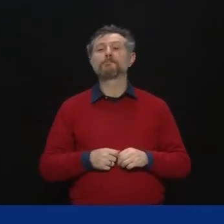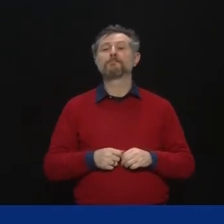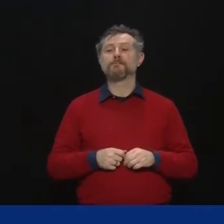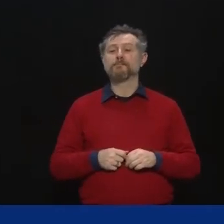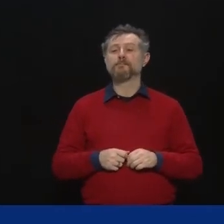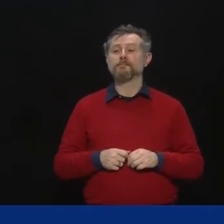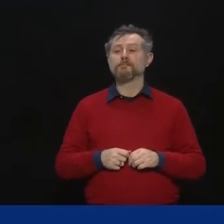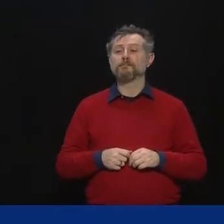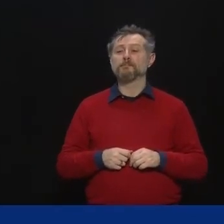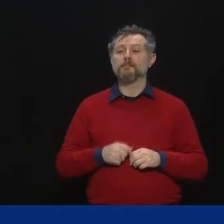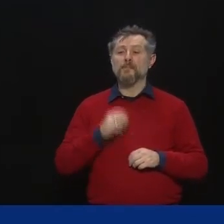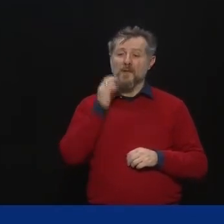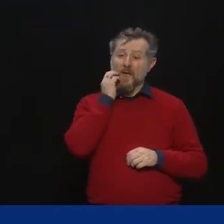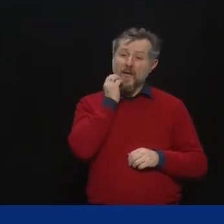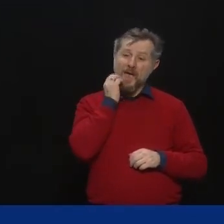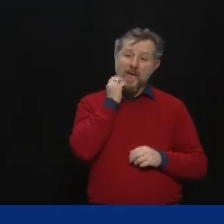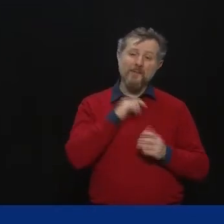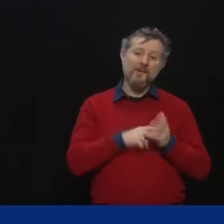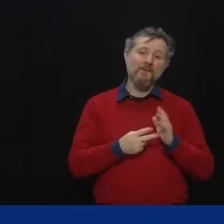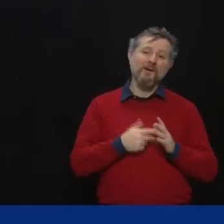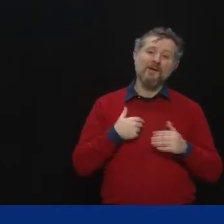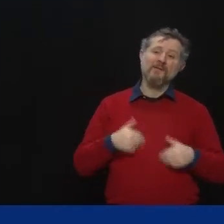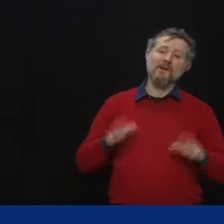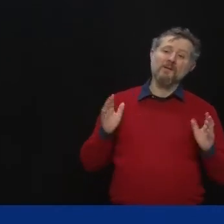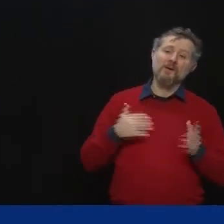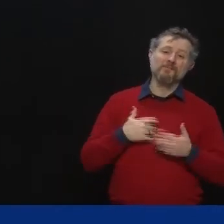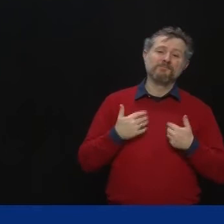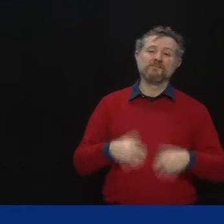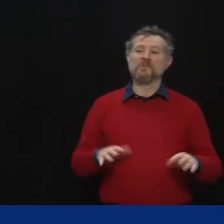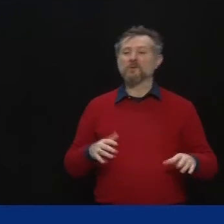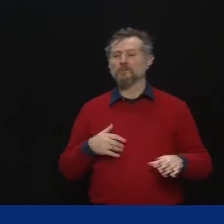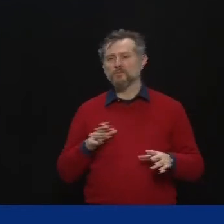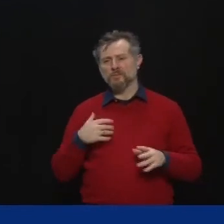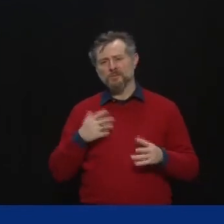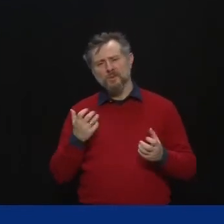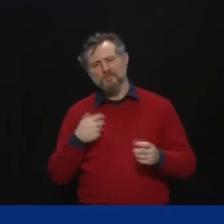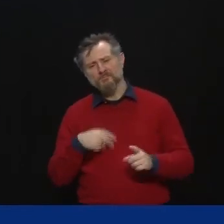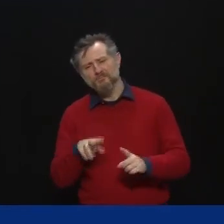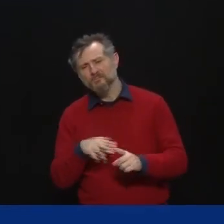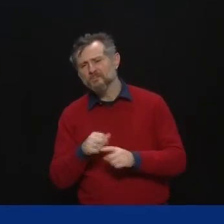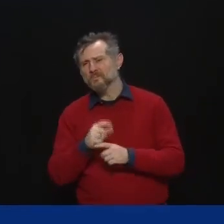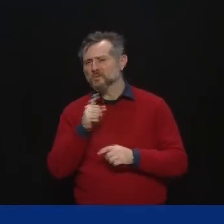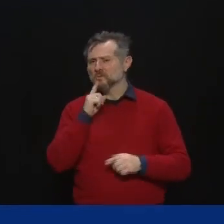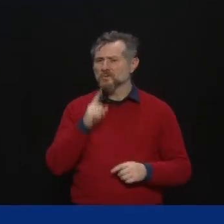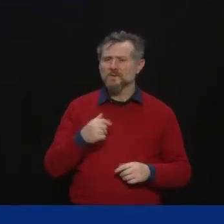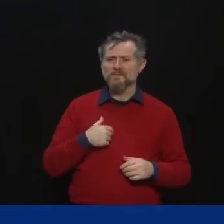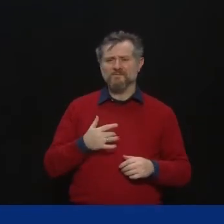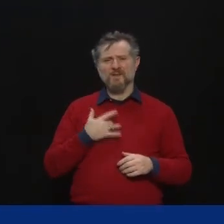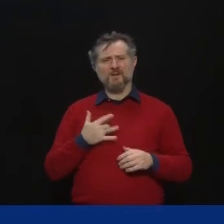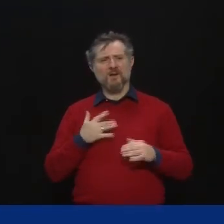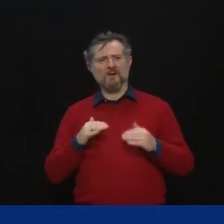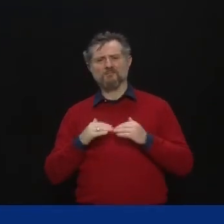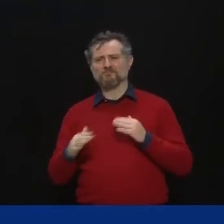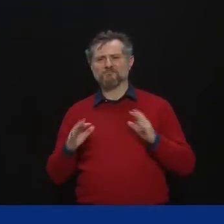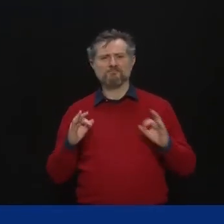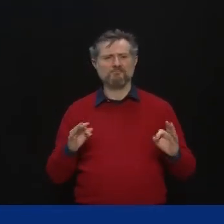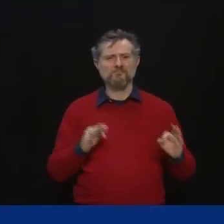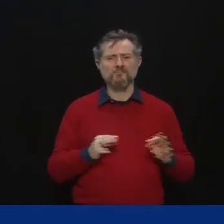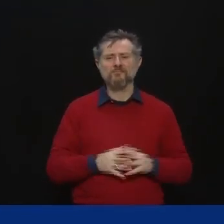UP BUT IF THEY CAN SUSPEND THE ELECTIVE SURGERIES THEY'RE IN A FAR BETTER PLACE. NOT SPIKING THE FOOTBALL YET, WATCHING IT CLOSELY.